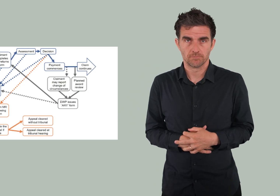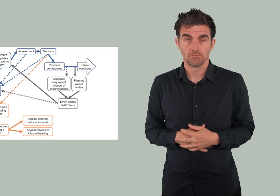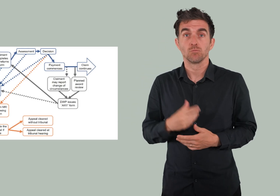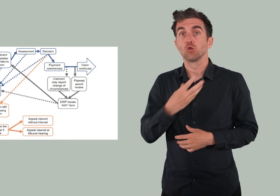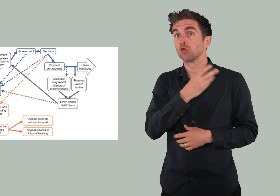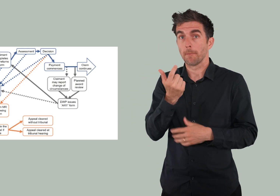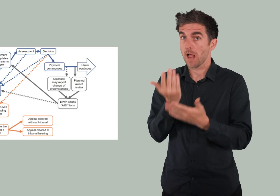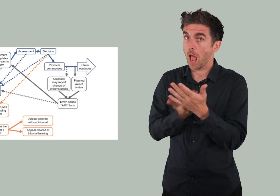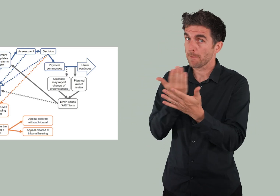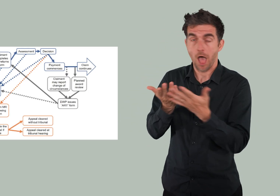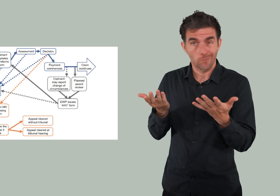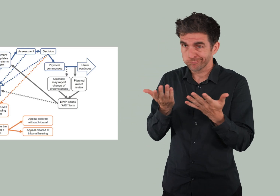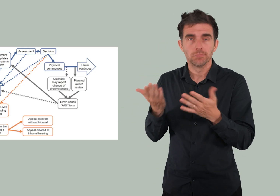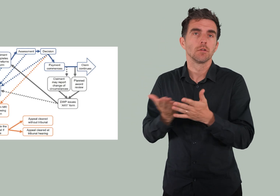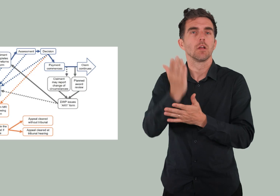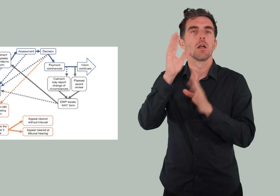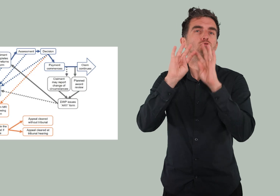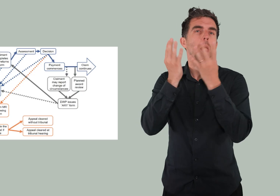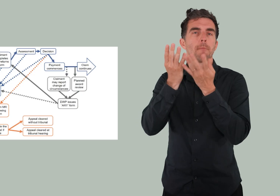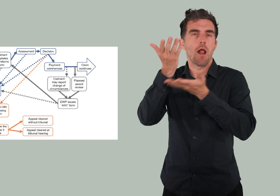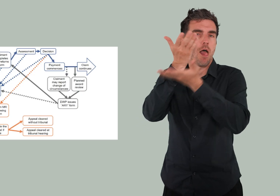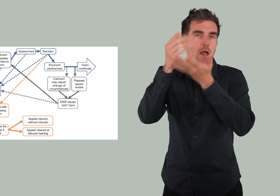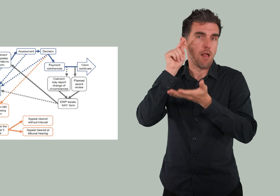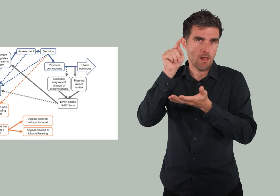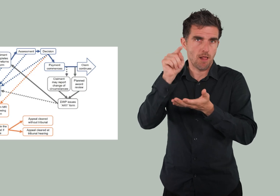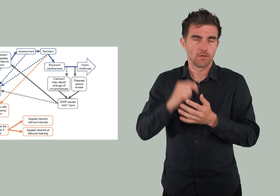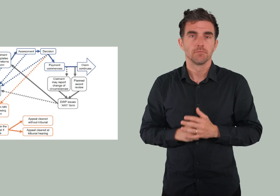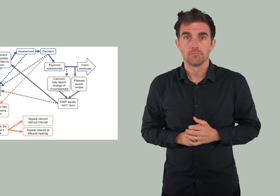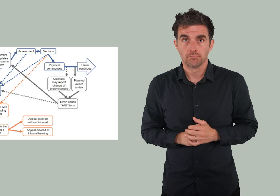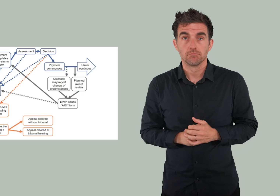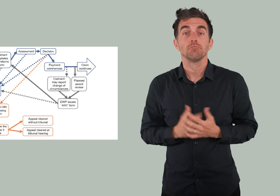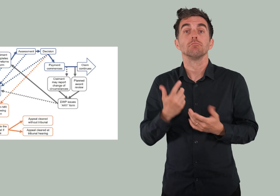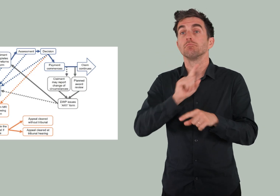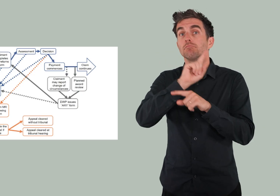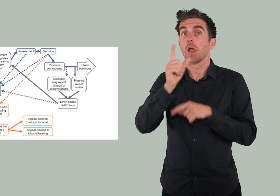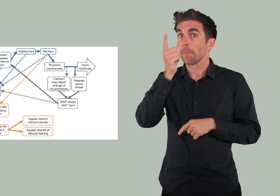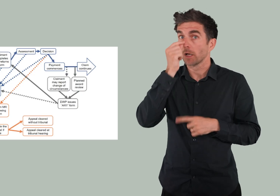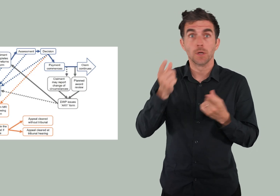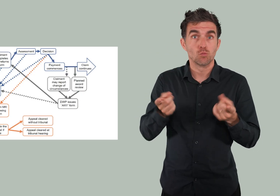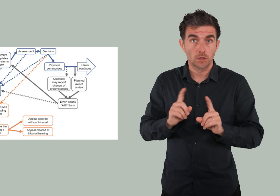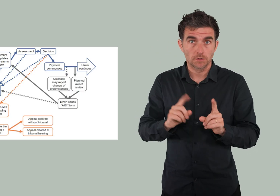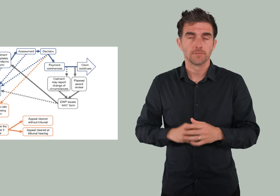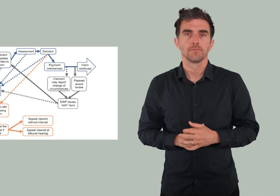13. Some appeals are cleared at a tribunal hearing, where the following outcomes are possible: